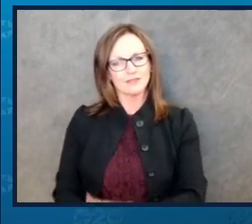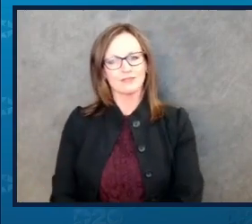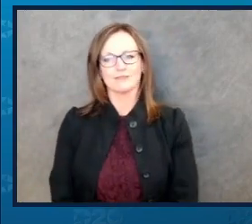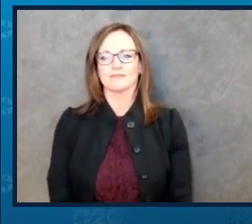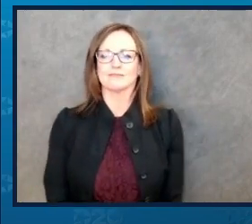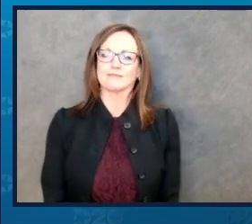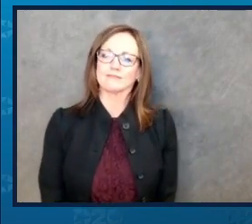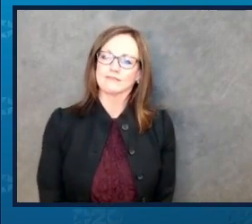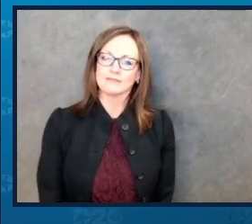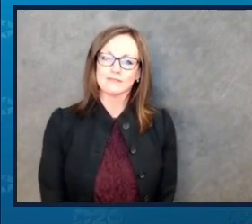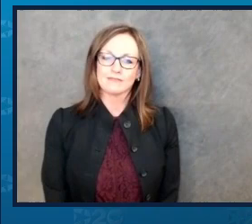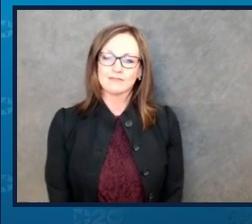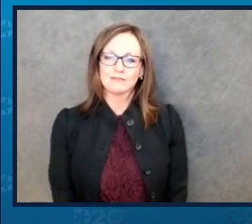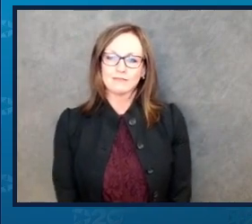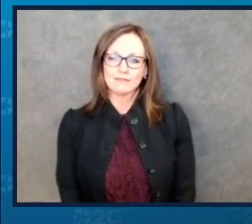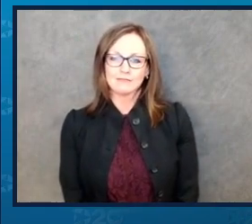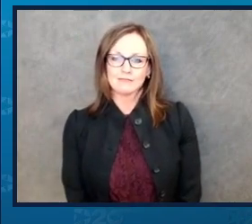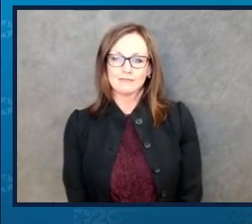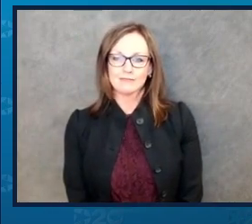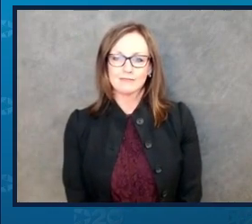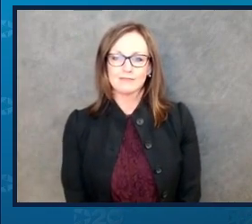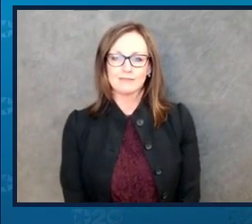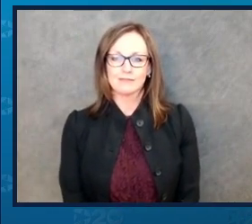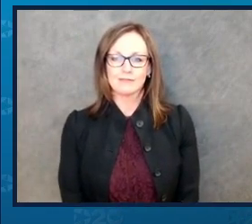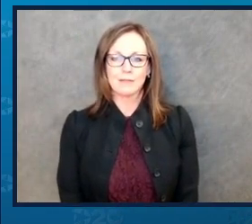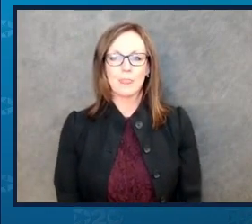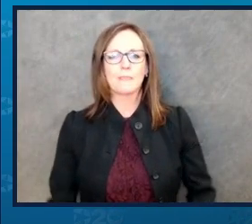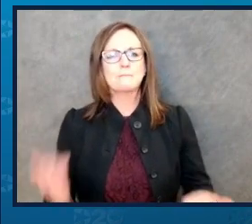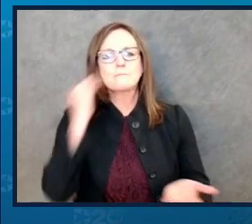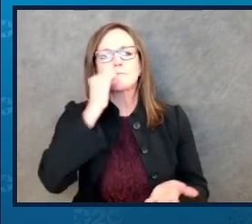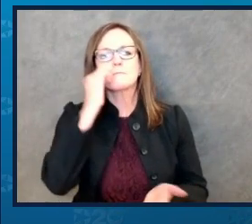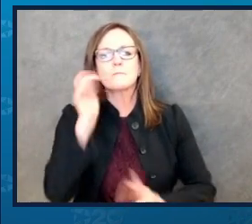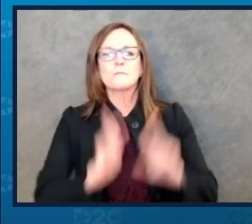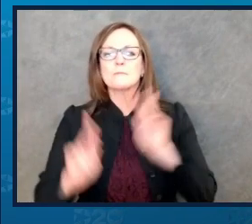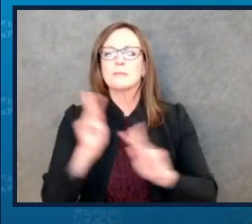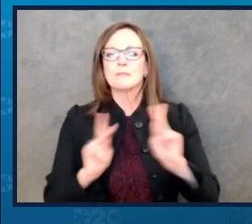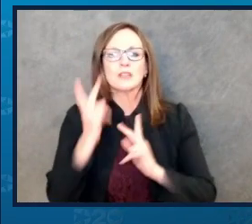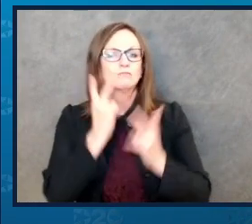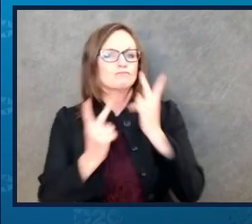PEOPLE AFFECTED BY EVERY DAY GUN VIOLENCE HAVE TO WALK BY THE